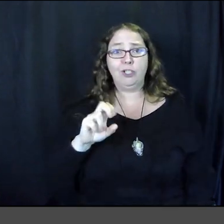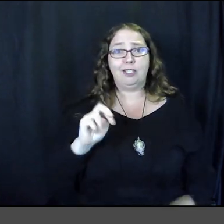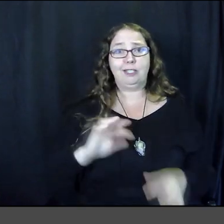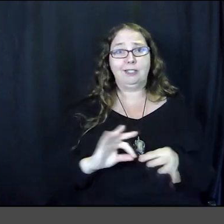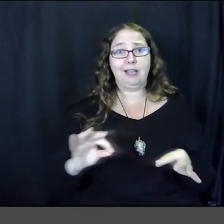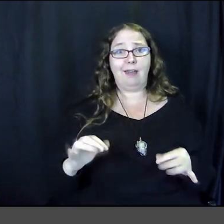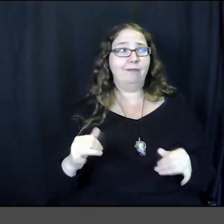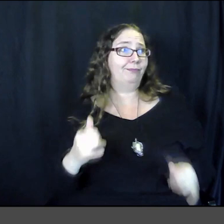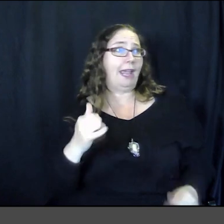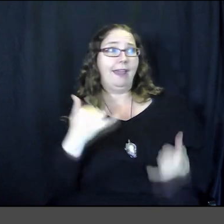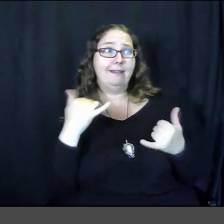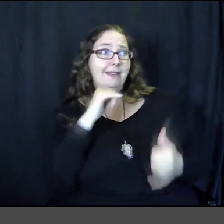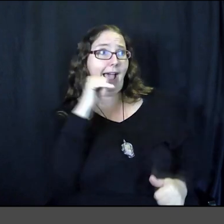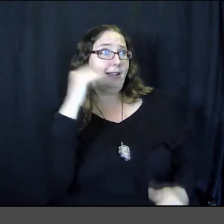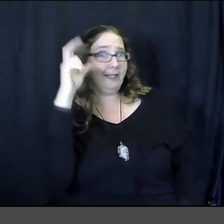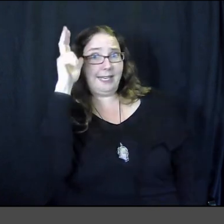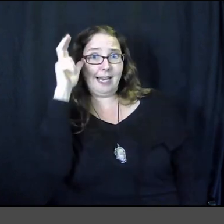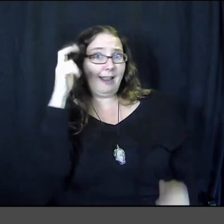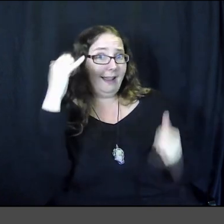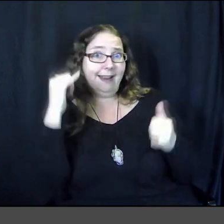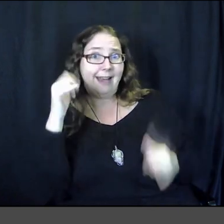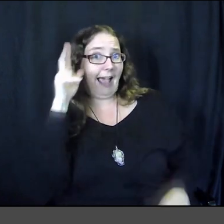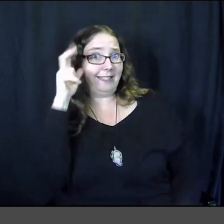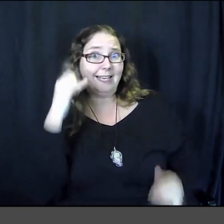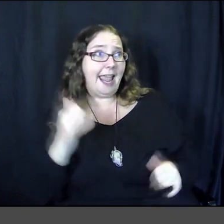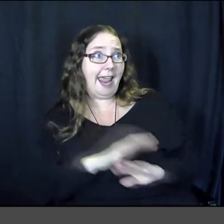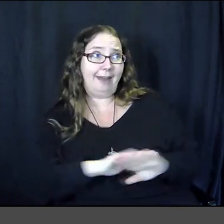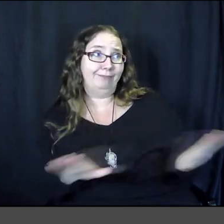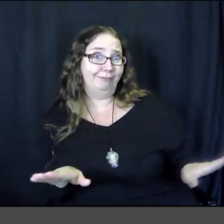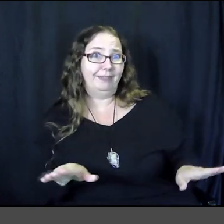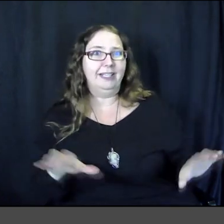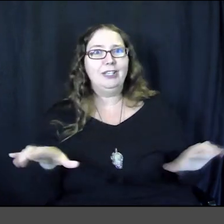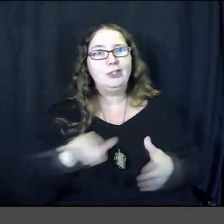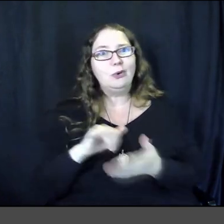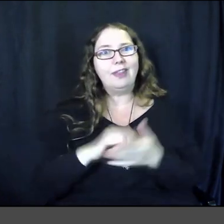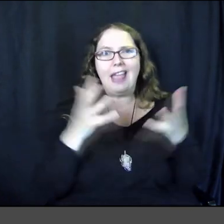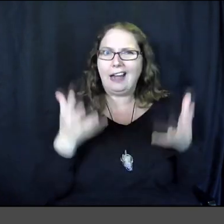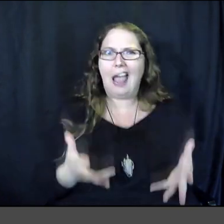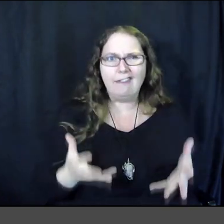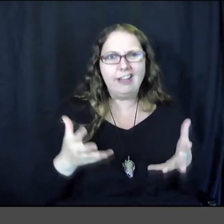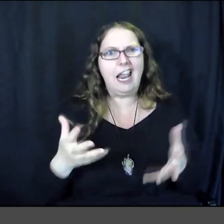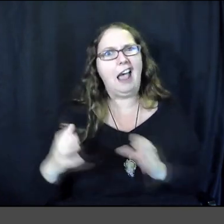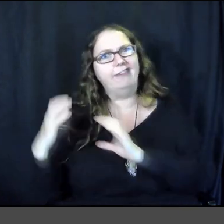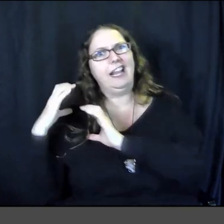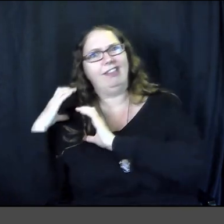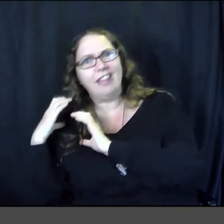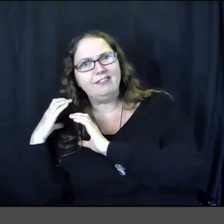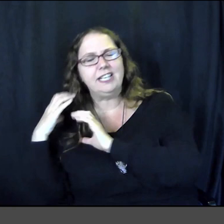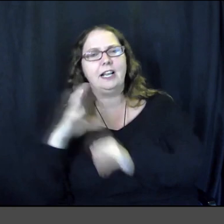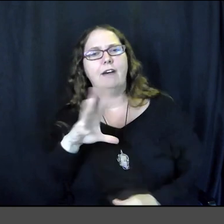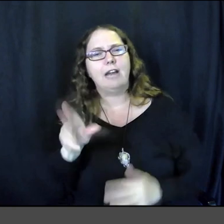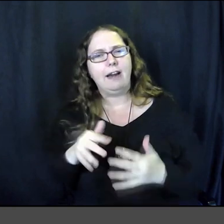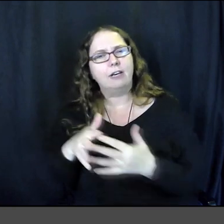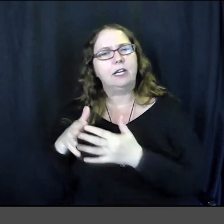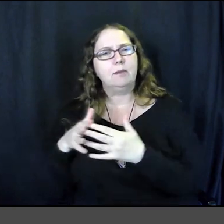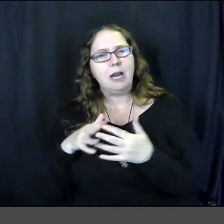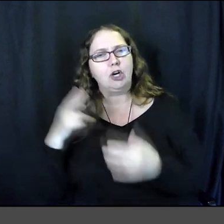AND THEN JUST STARTED DOING THAT HEAVY, HEAVY LIFTING OF AFRICAN-AMERICAN HISTORY, TELLING THAT TALE WITH ALL OF THE POWER